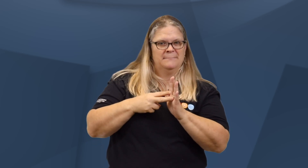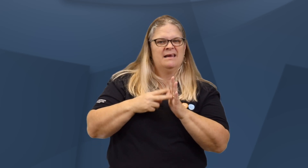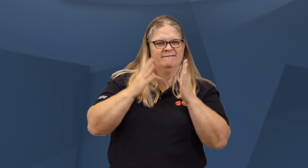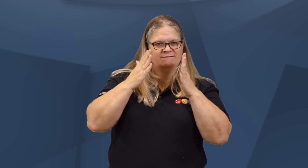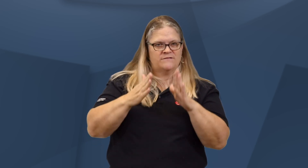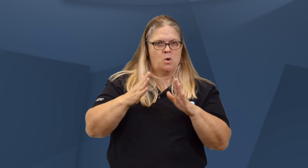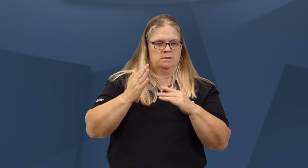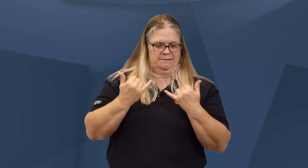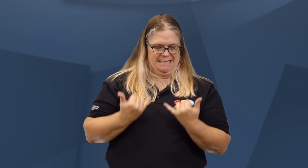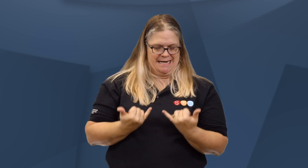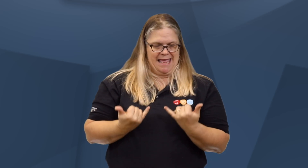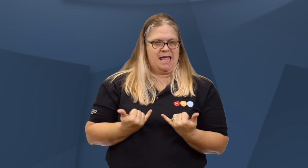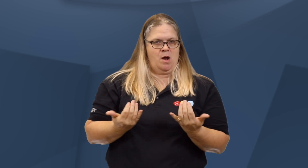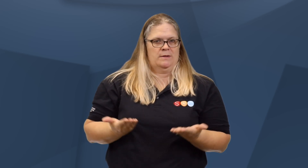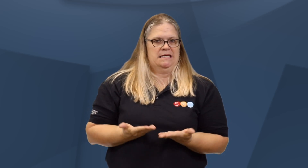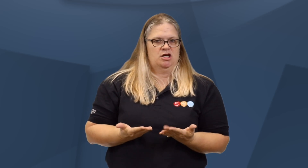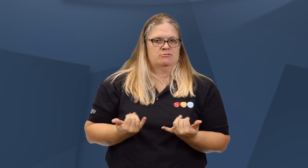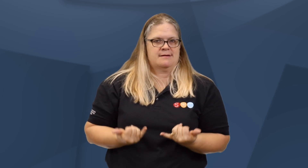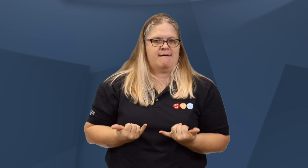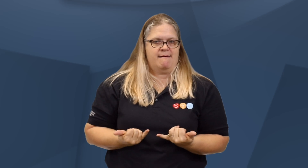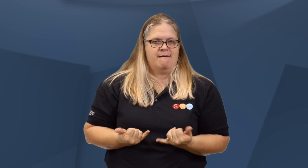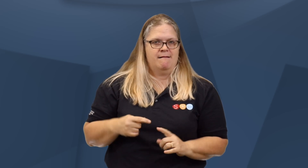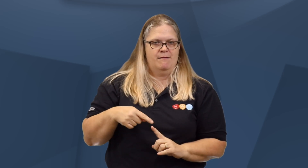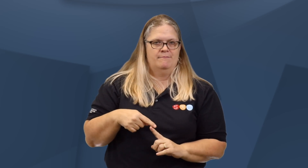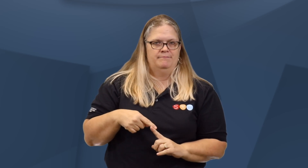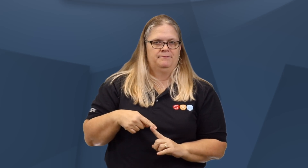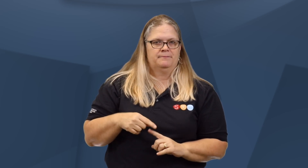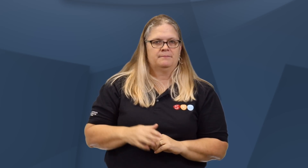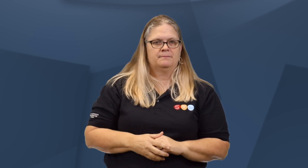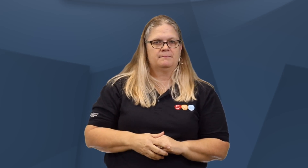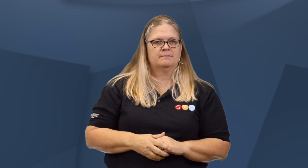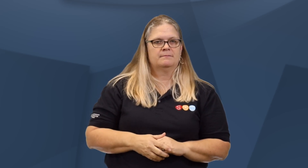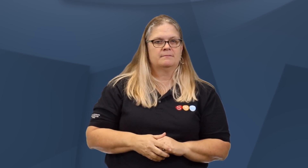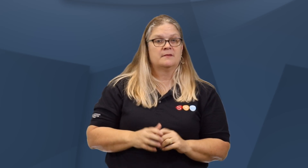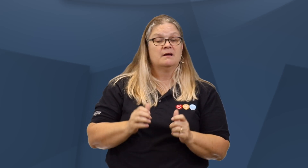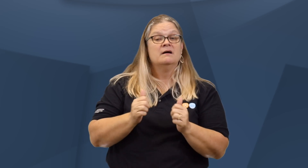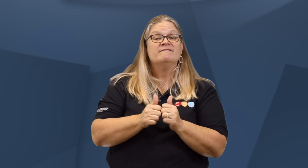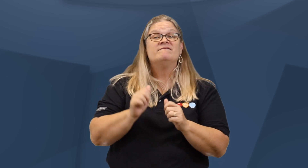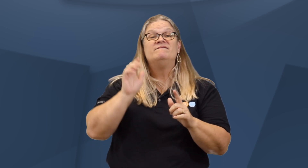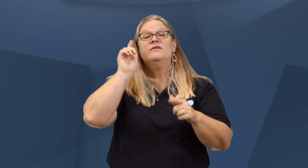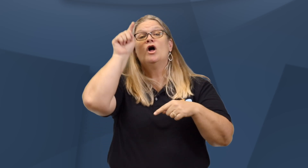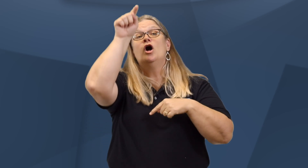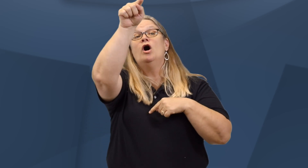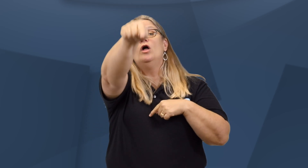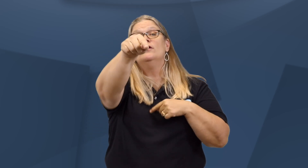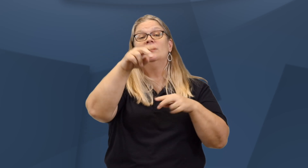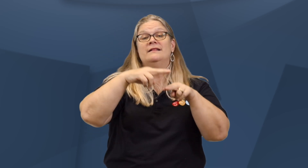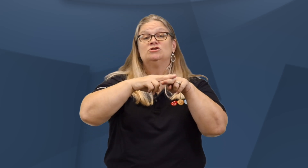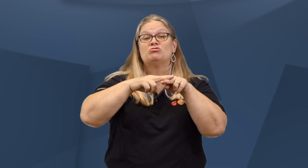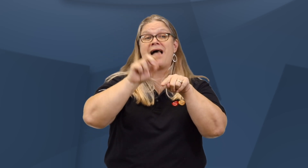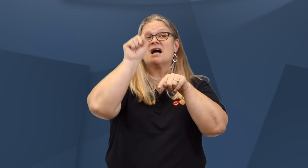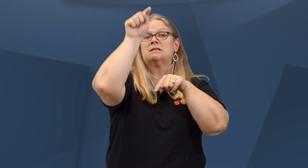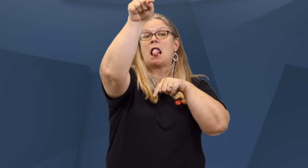It means that they're focusing on the here and now only, whereas, further down the tracks,